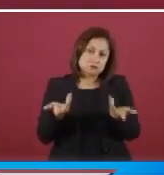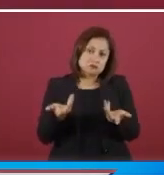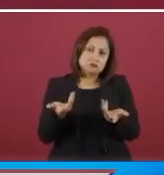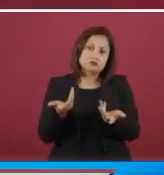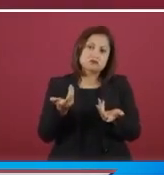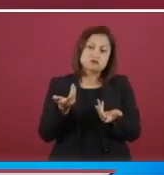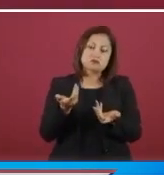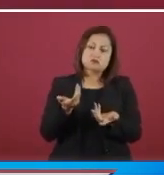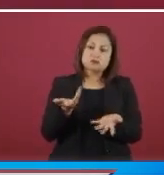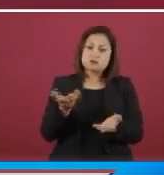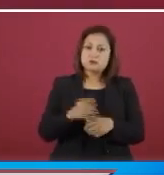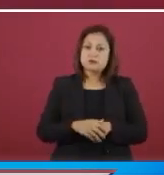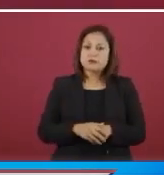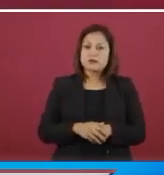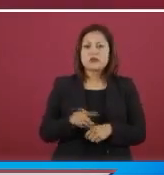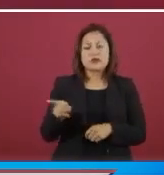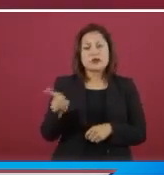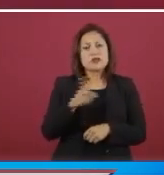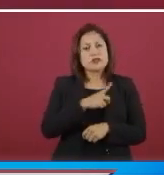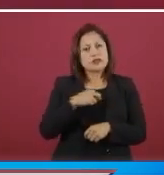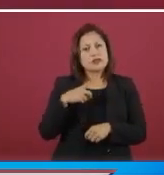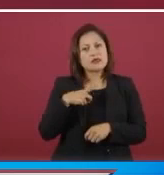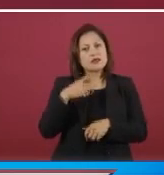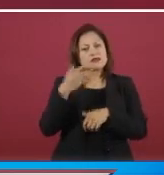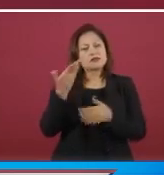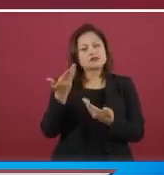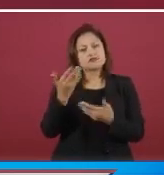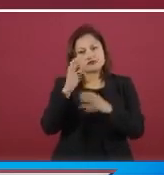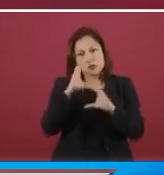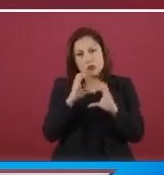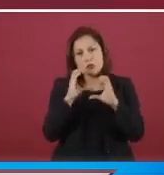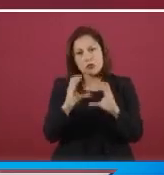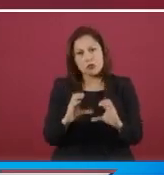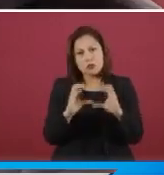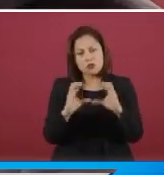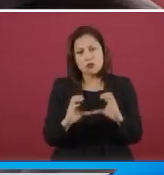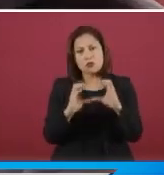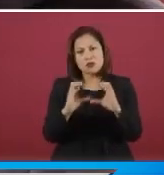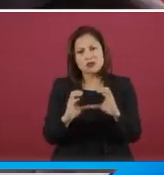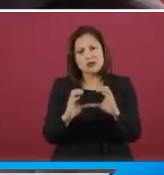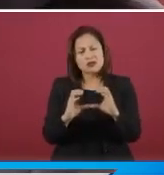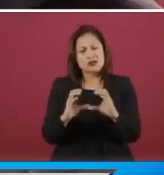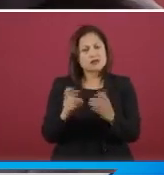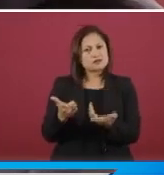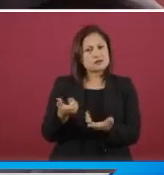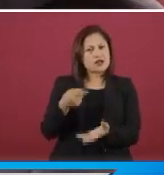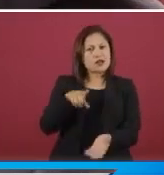social networks have played a very important role in the transformation in public life especially in Mexico